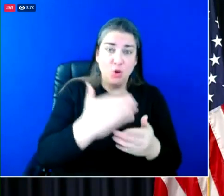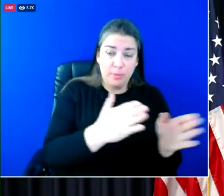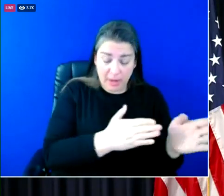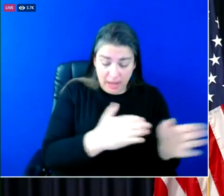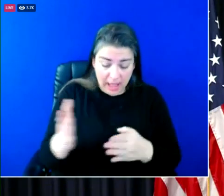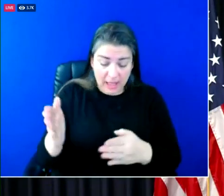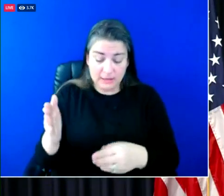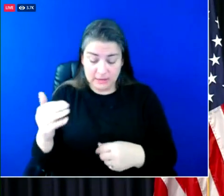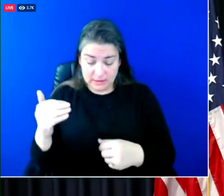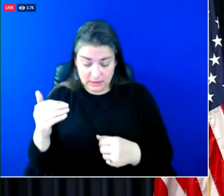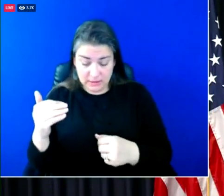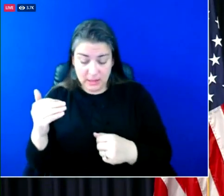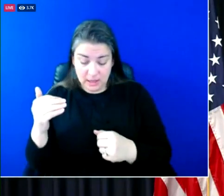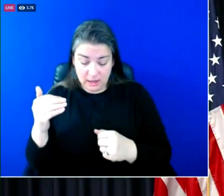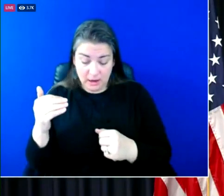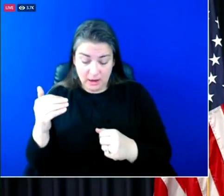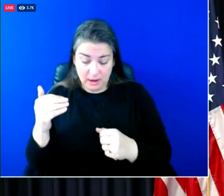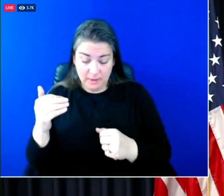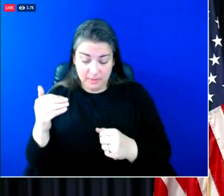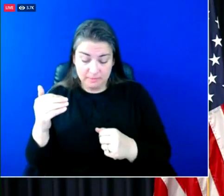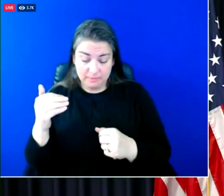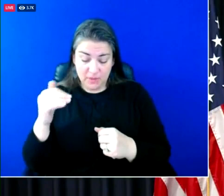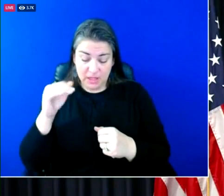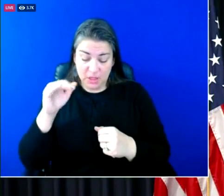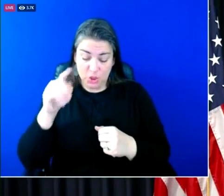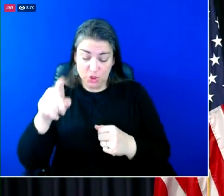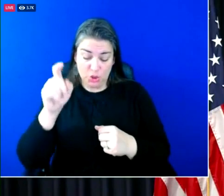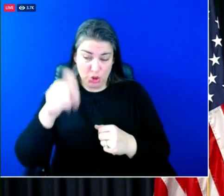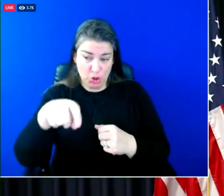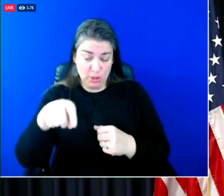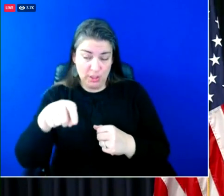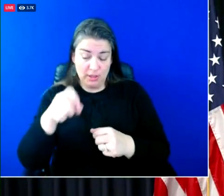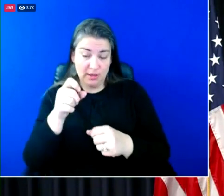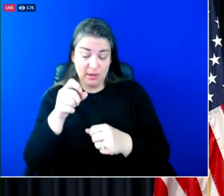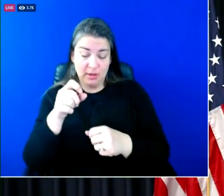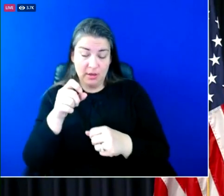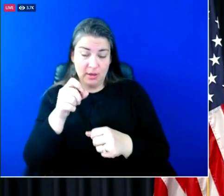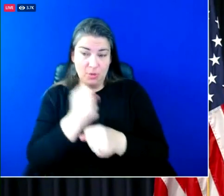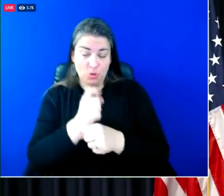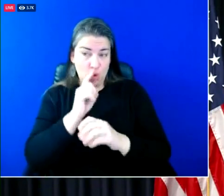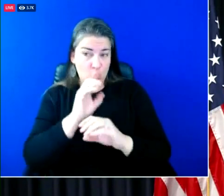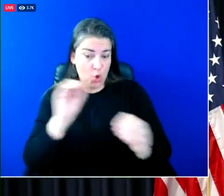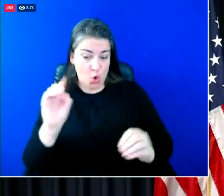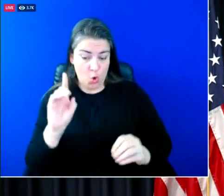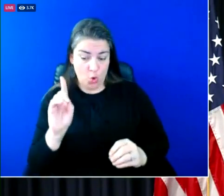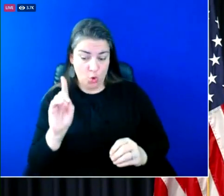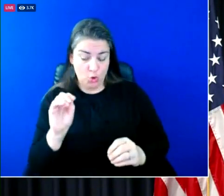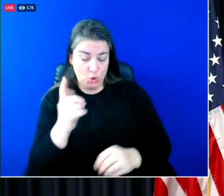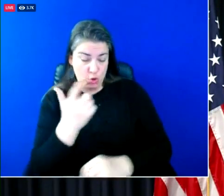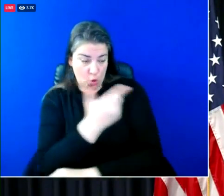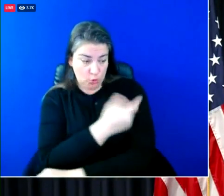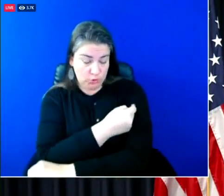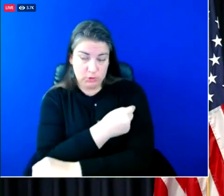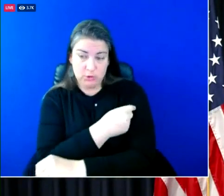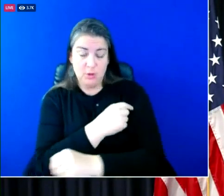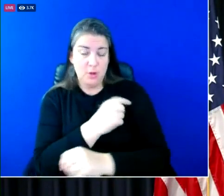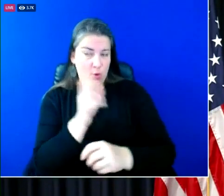for a while. That should make sure that no doses and and no vials are wasted on